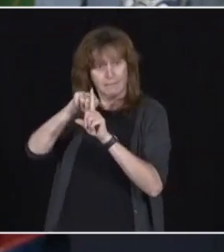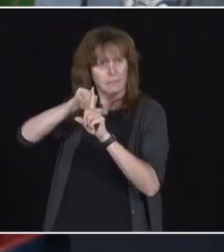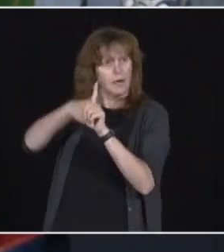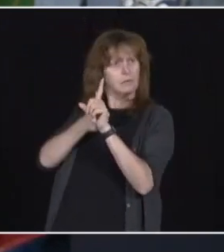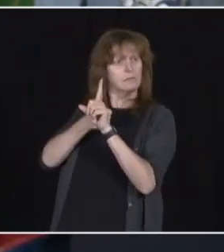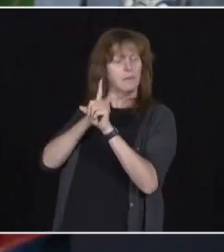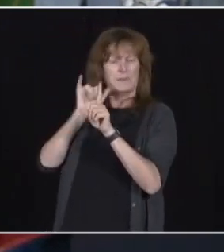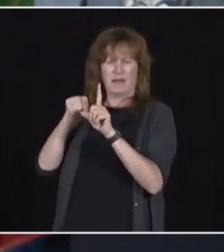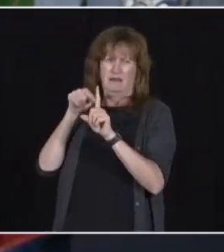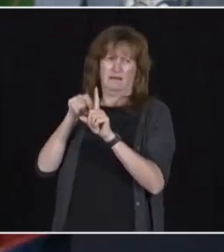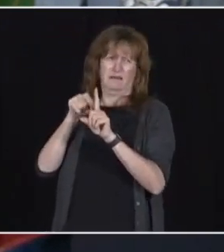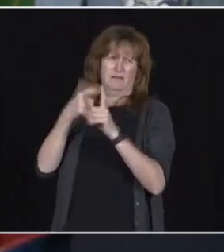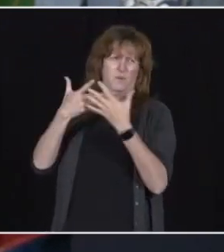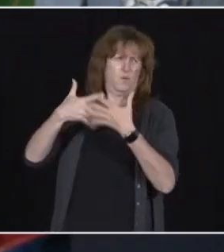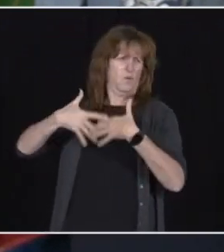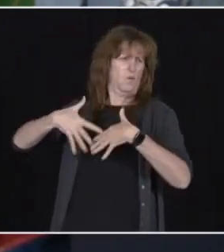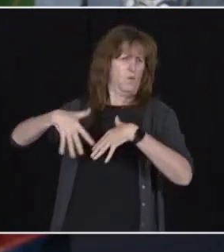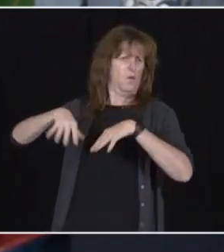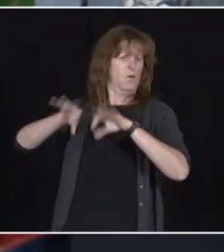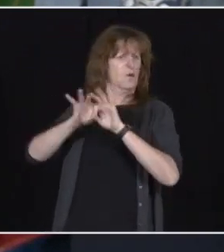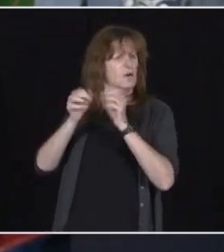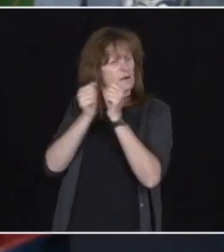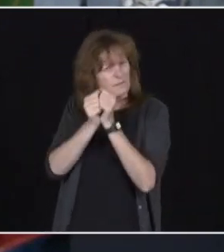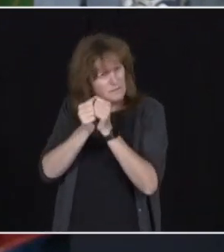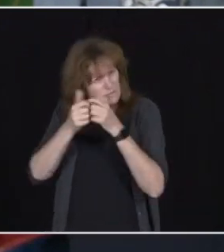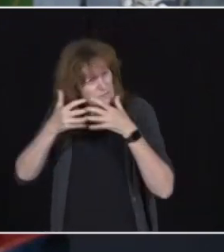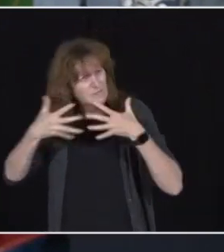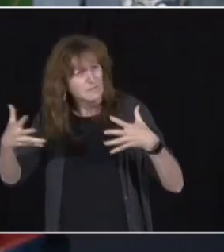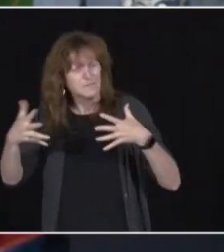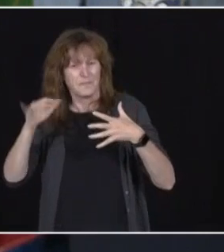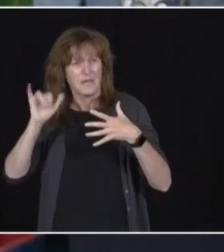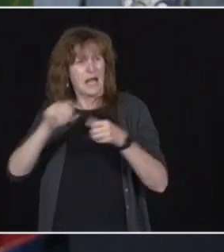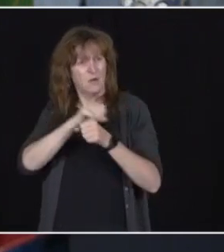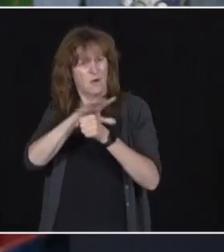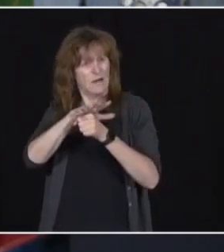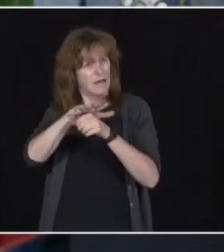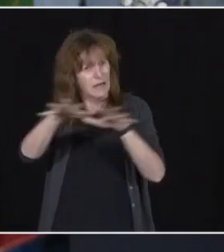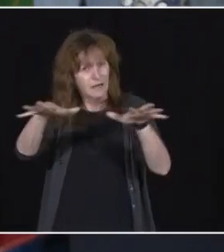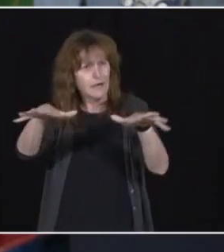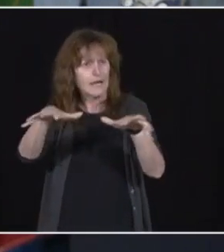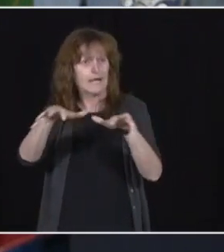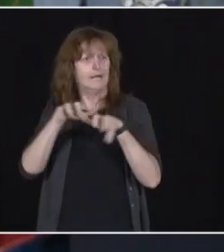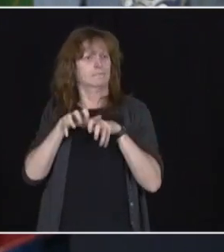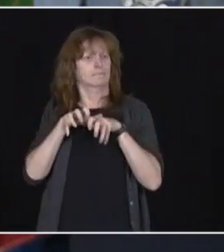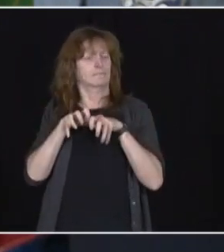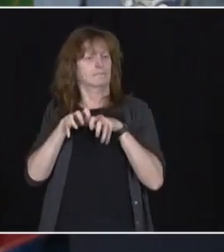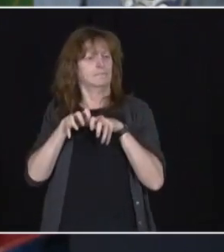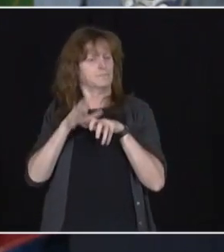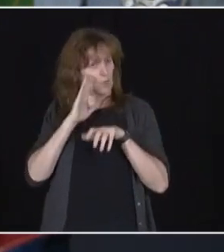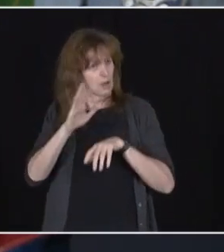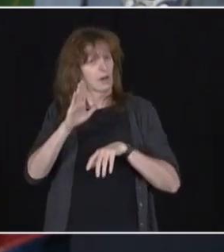Building this capacity will help us stop the virus in its tracks. And today, we are launching